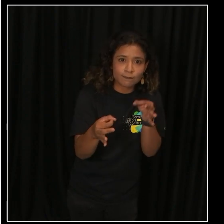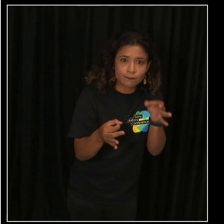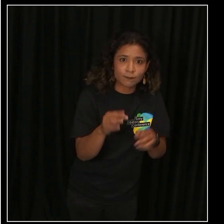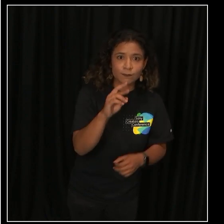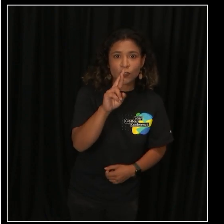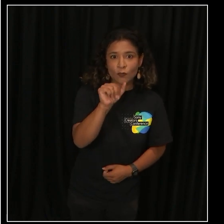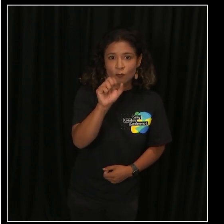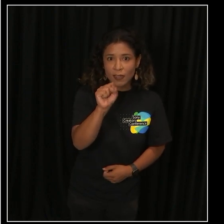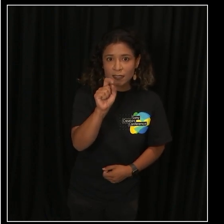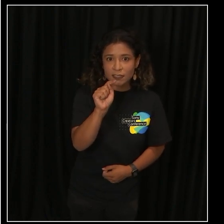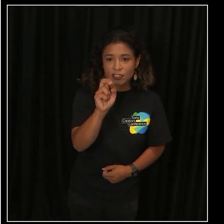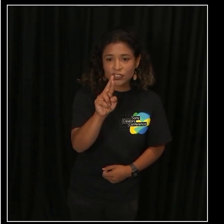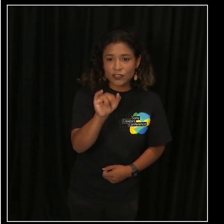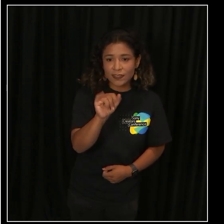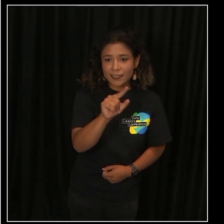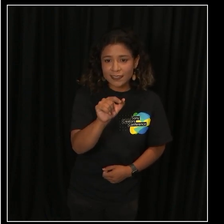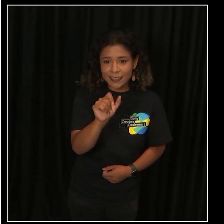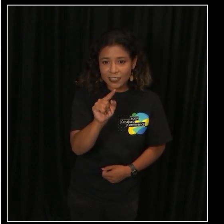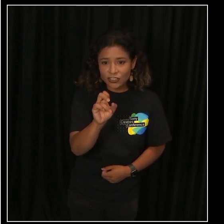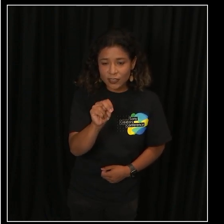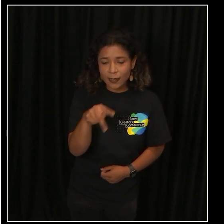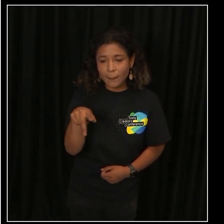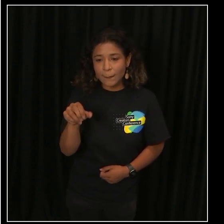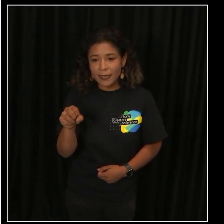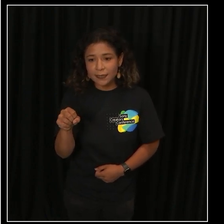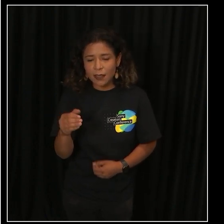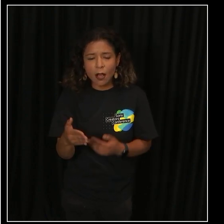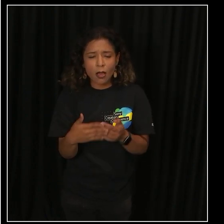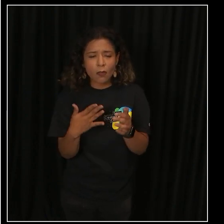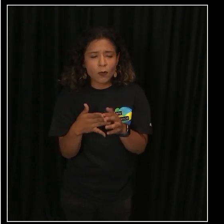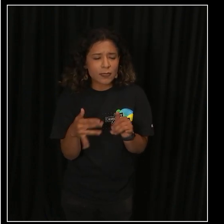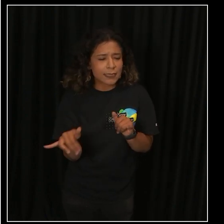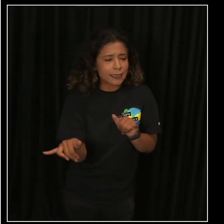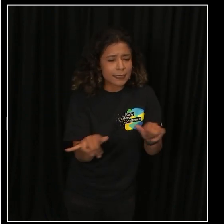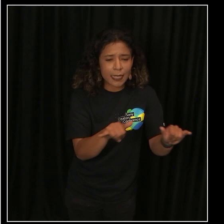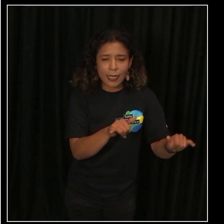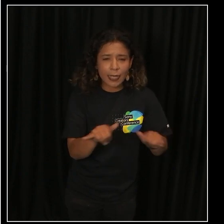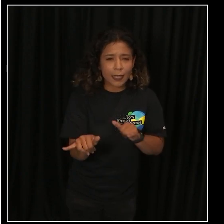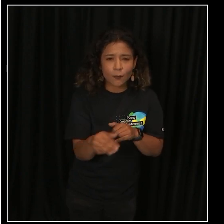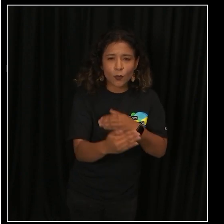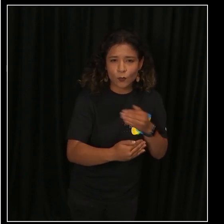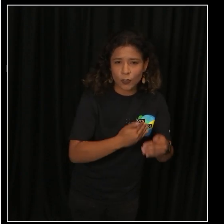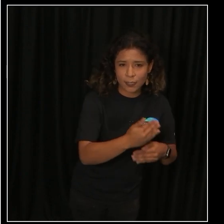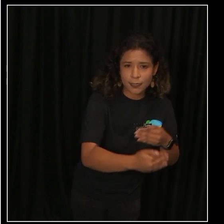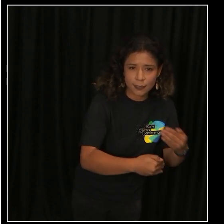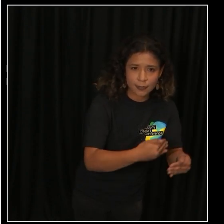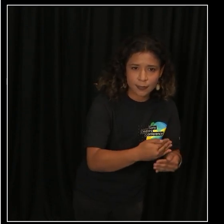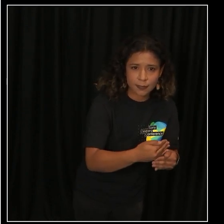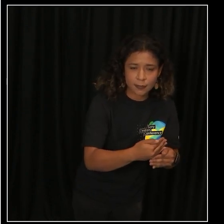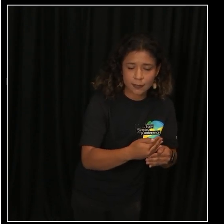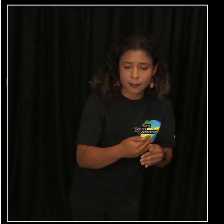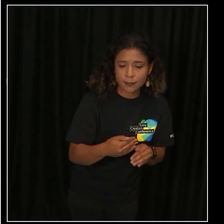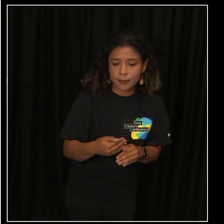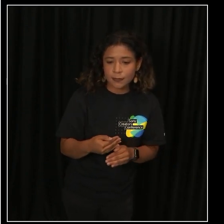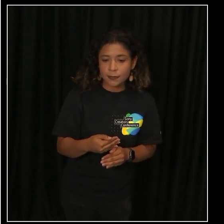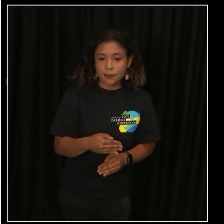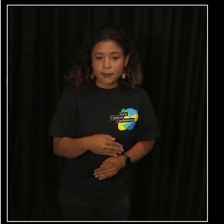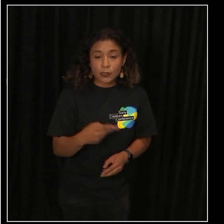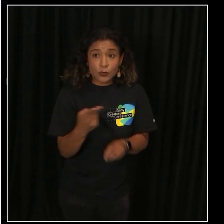That Rasterization pass is almost the same process as usual for the rendering computing, direct light and diffuse GI.